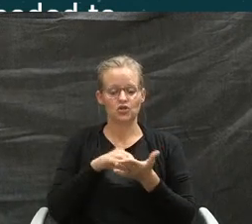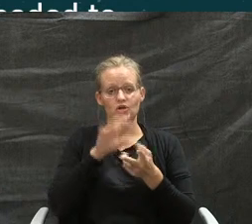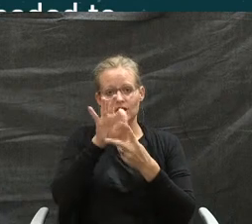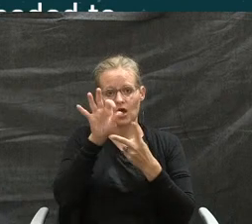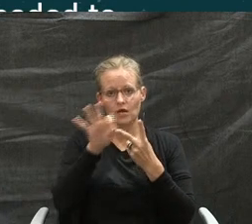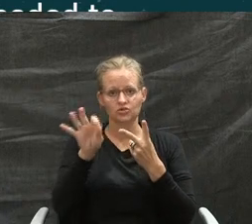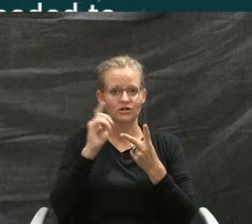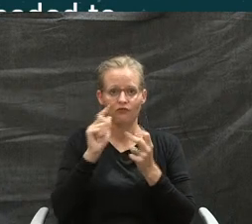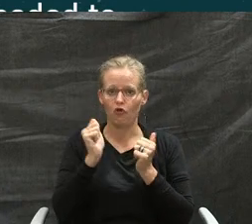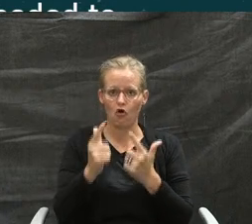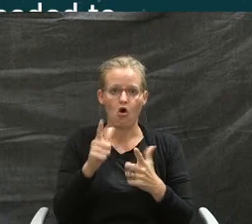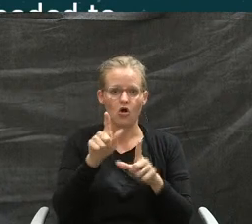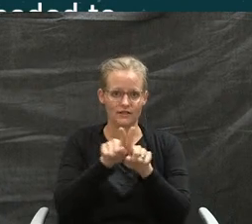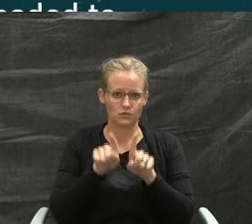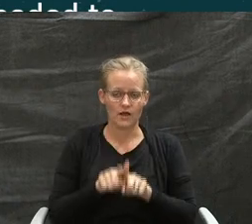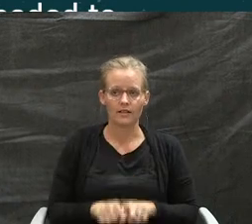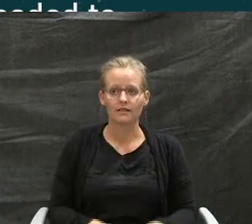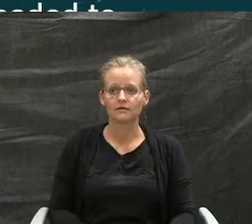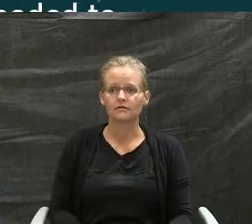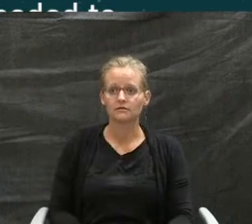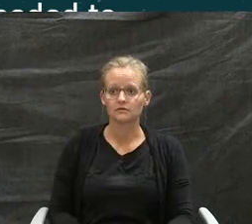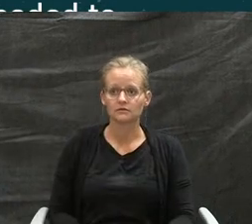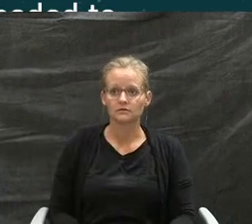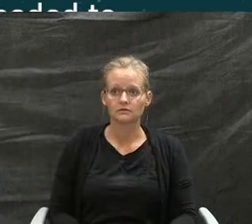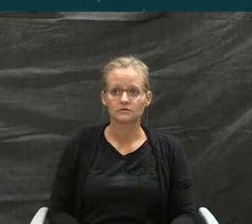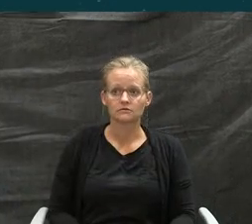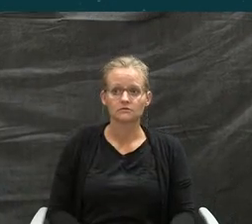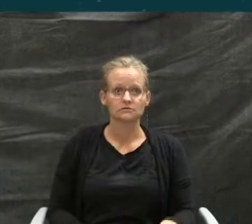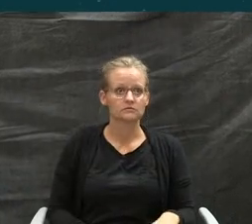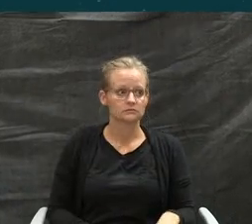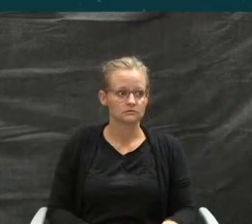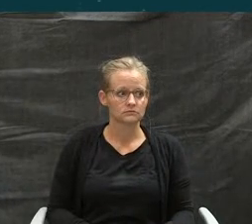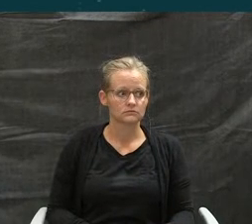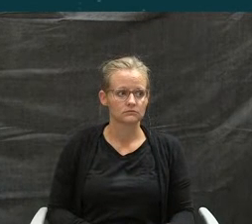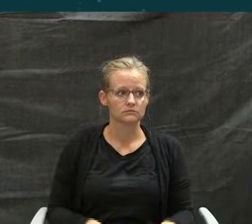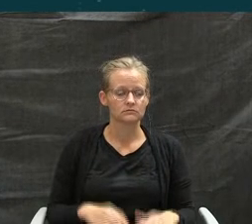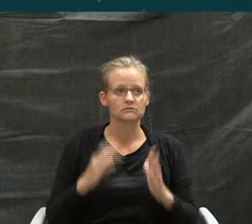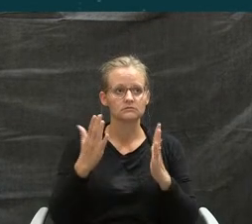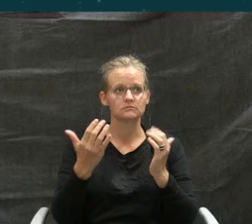all. Alright, so moving on to create six and six through 8.